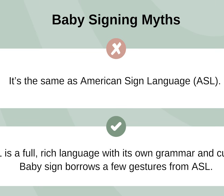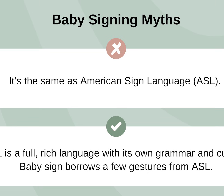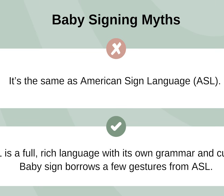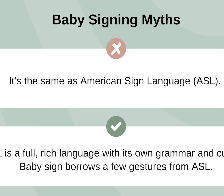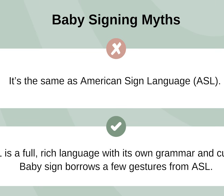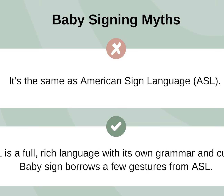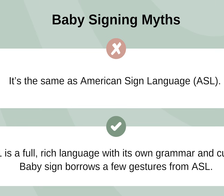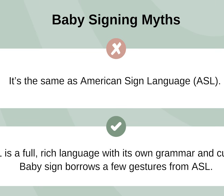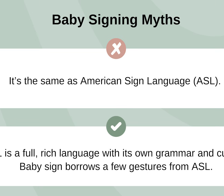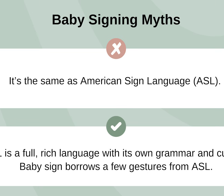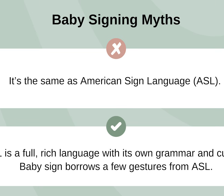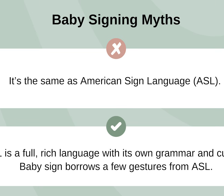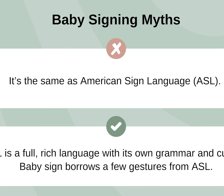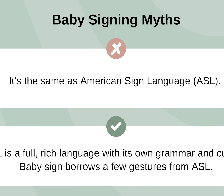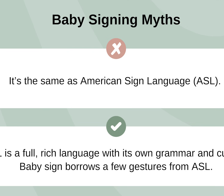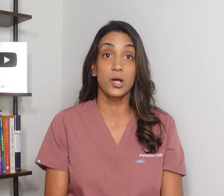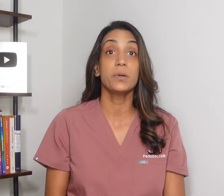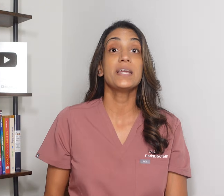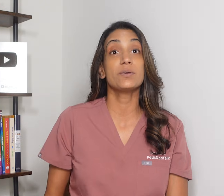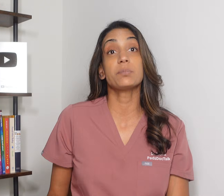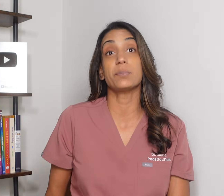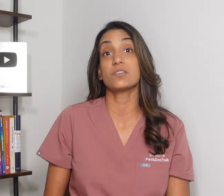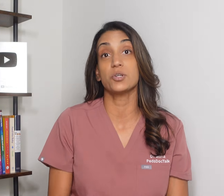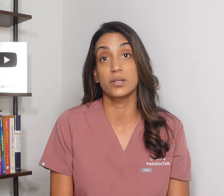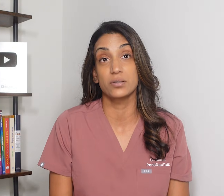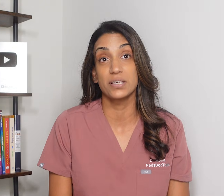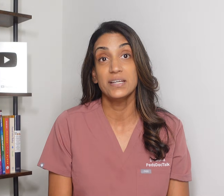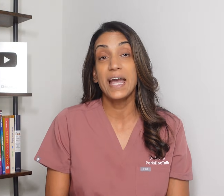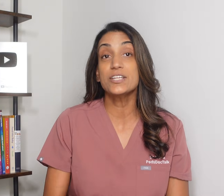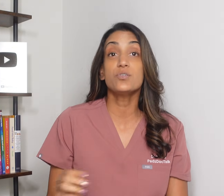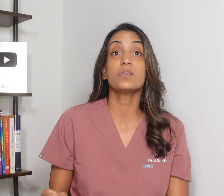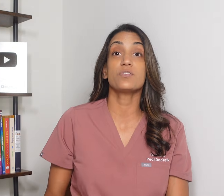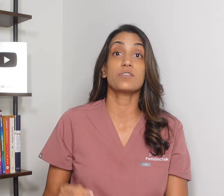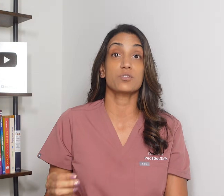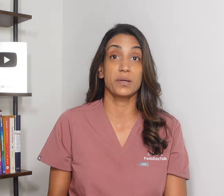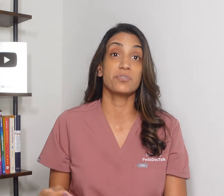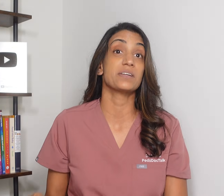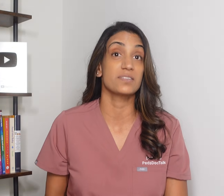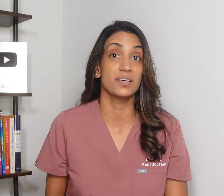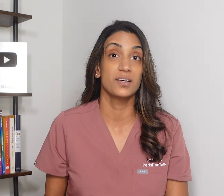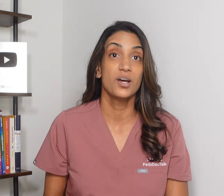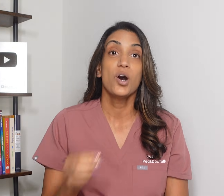Baby sign borrows a few gestures from ASL to help hearing babies communicate early, and using those signs respectfully is key.